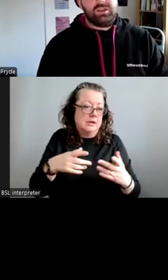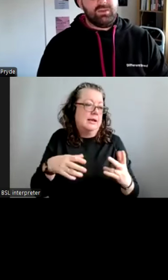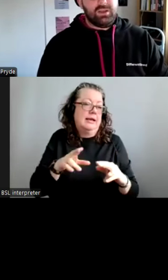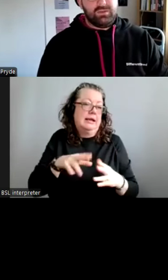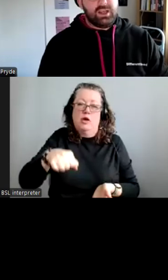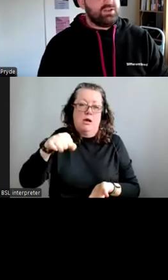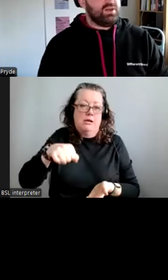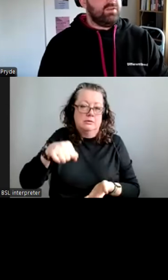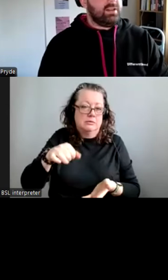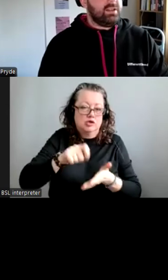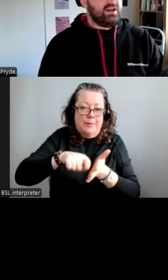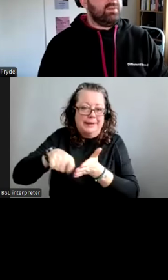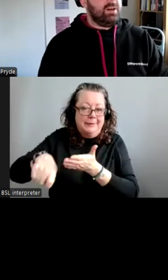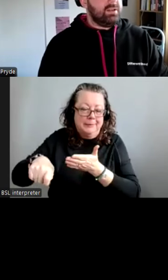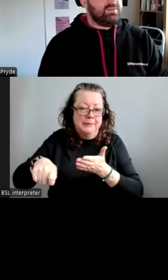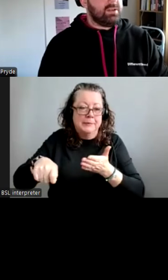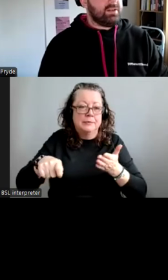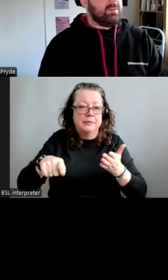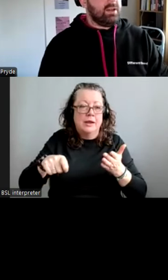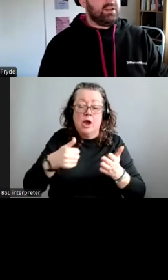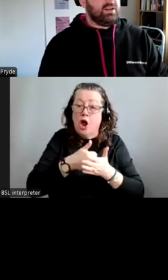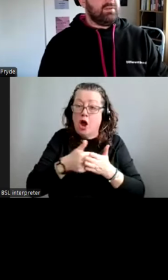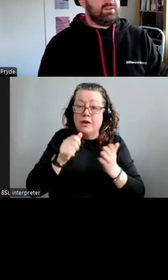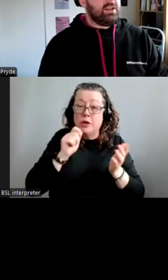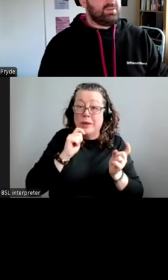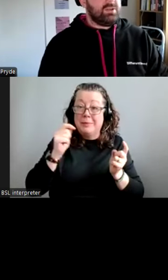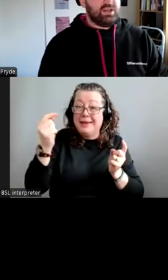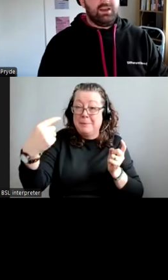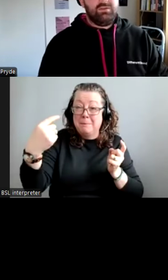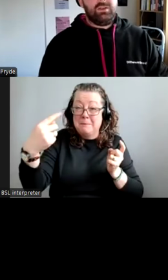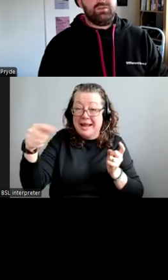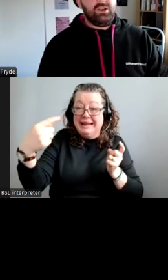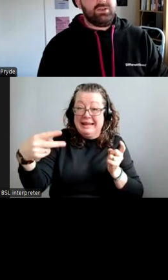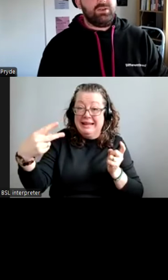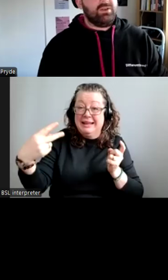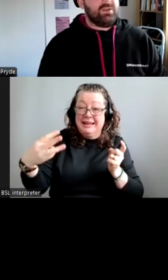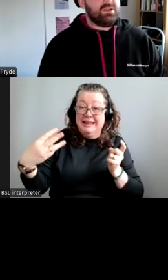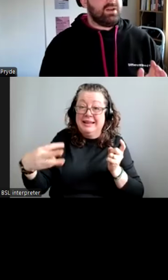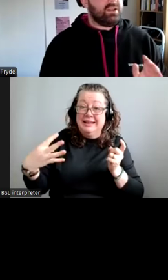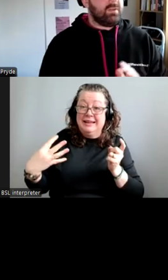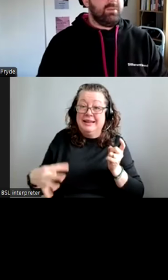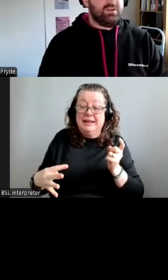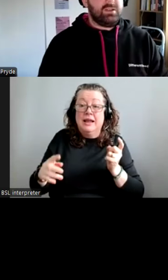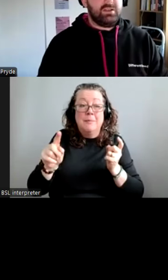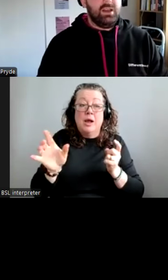You'll see maybe 10 or 12 Add to Cart buttons based on how many tickets which you have. For a user going through Interactive Elements,